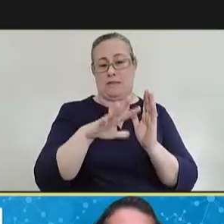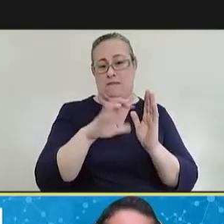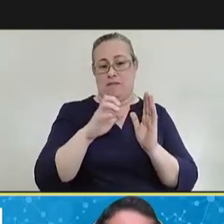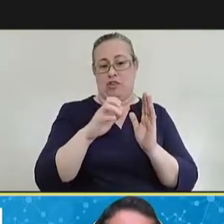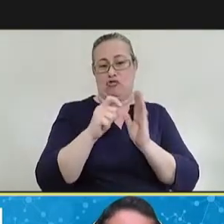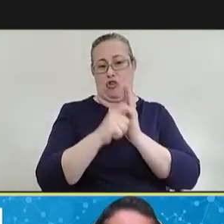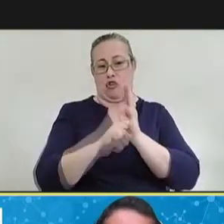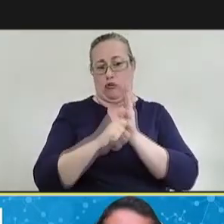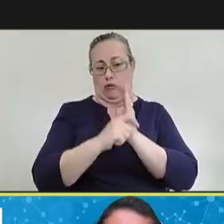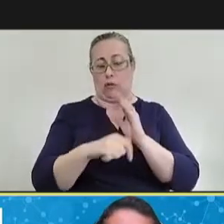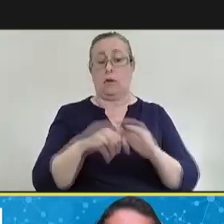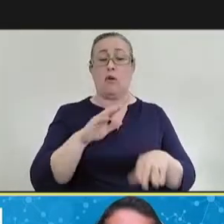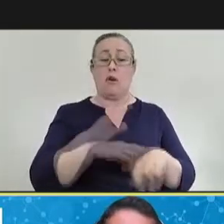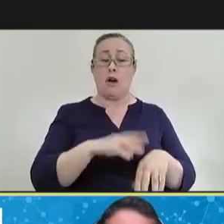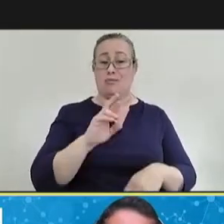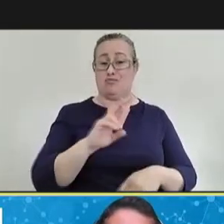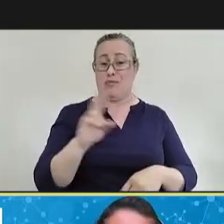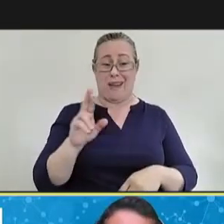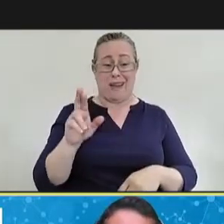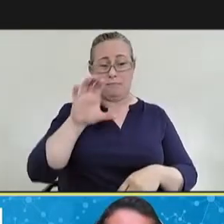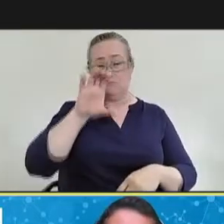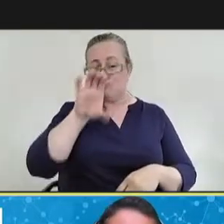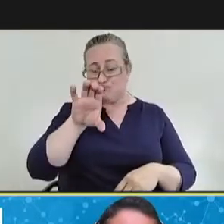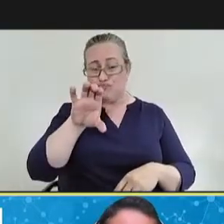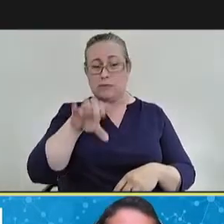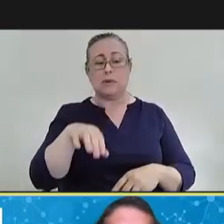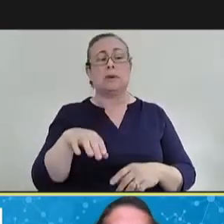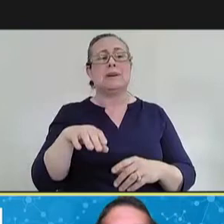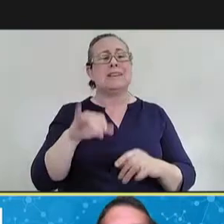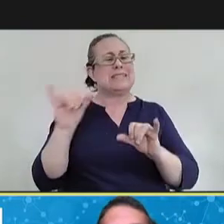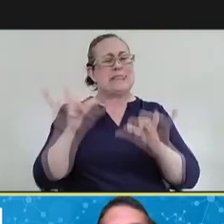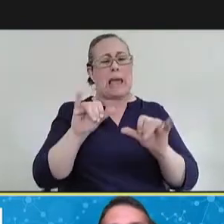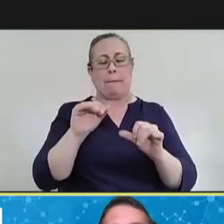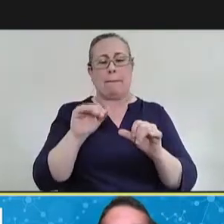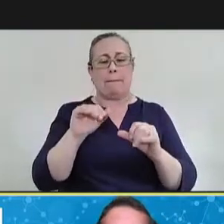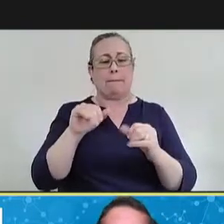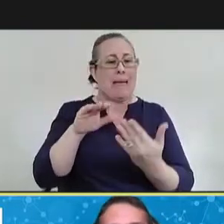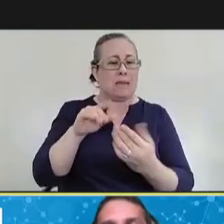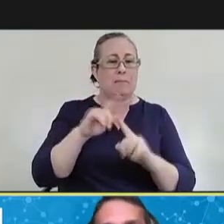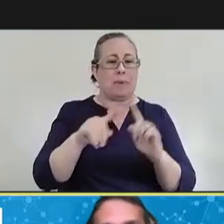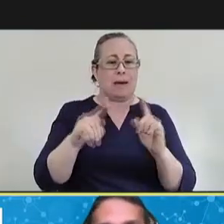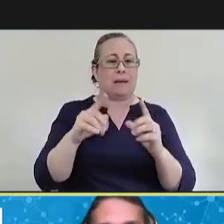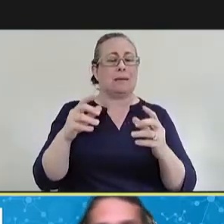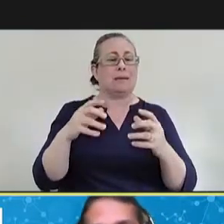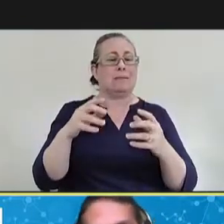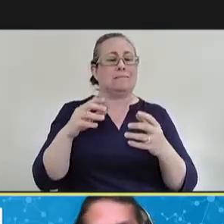right side, it's the same method, but combining all the years and they broke it down by medical